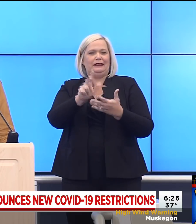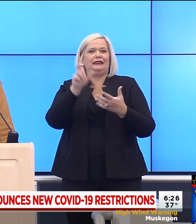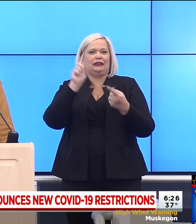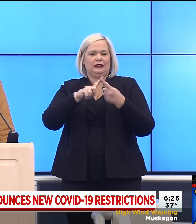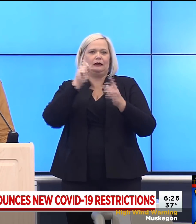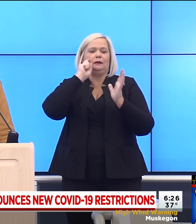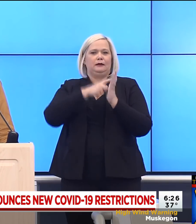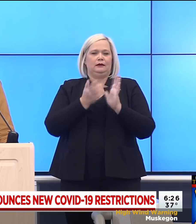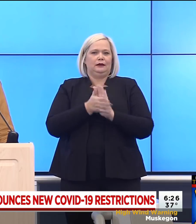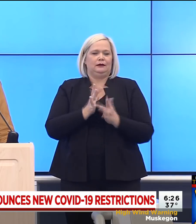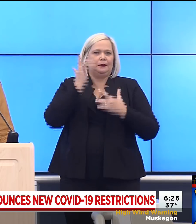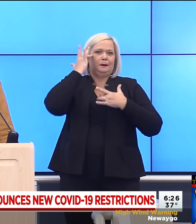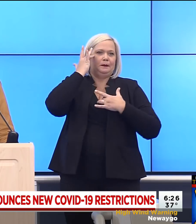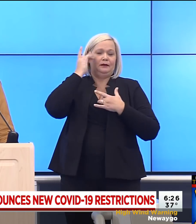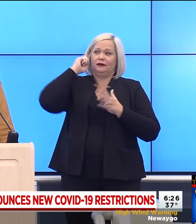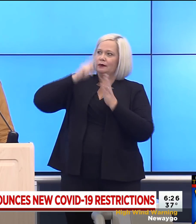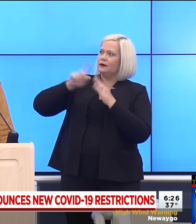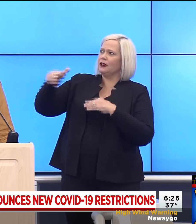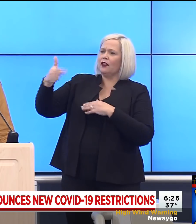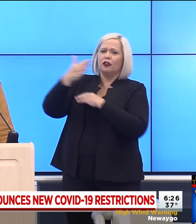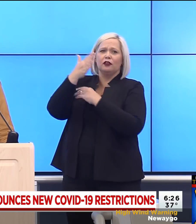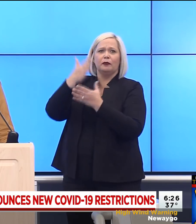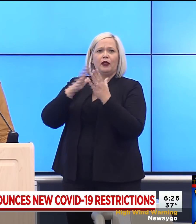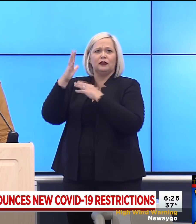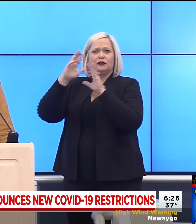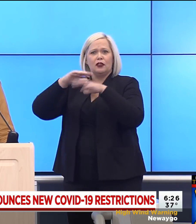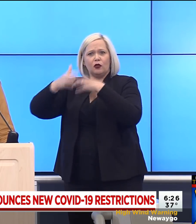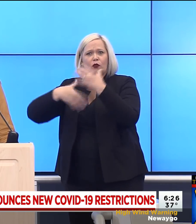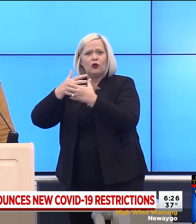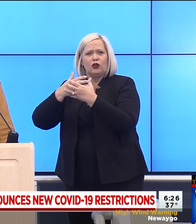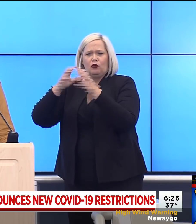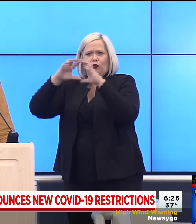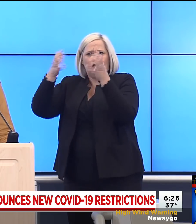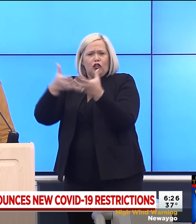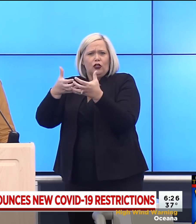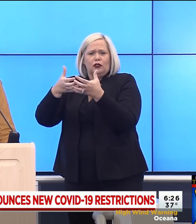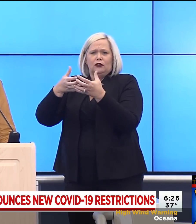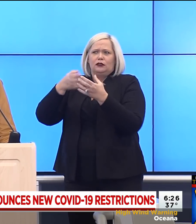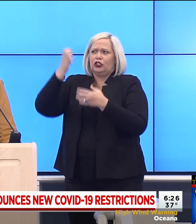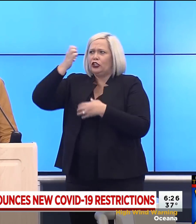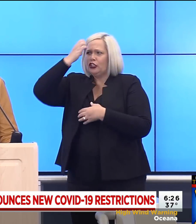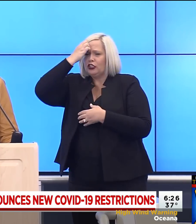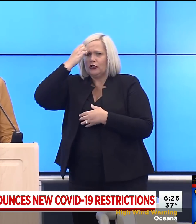WE'VE LEARNED ABOUT COVID-19 IS THE INCUBATION PERIOD IS 2 TO 3 WEEKS. WE KNOW THAT IN